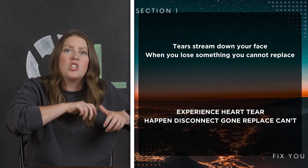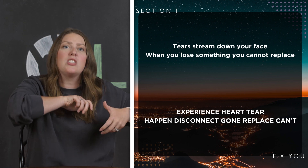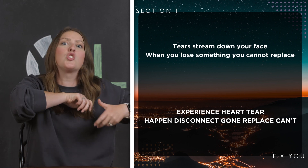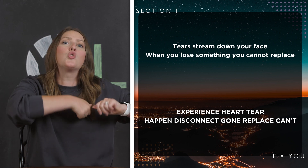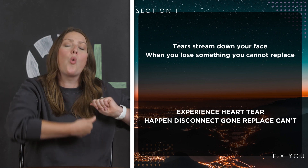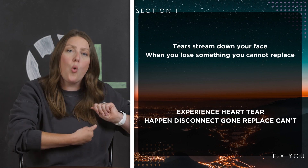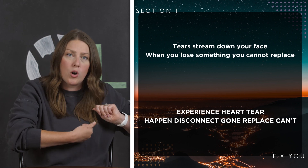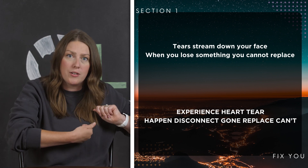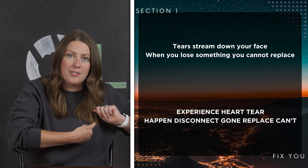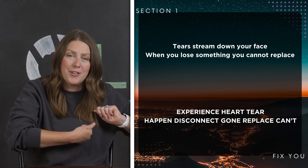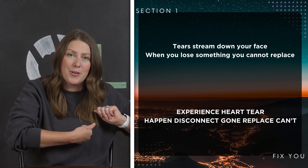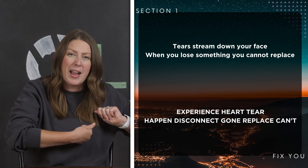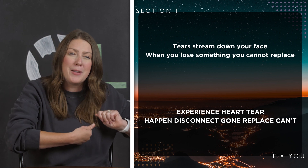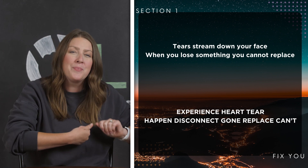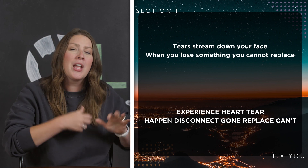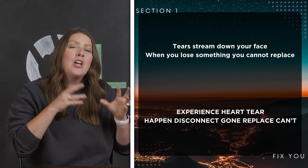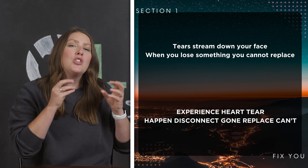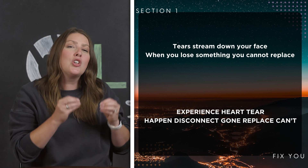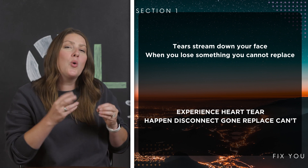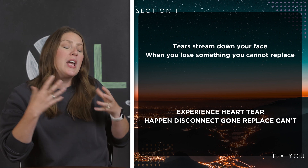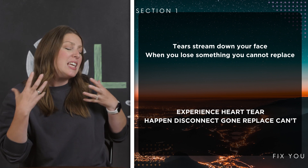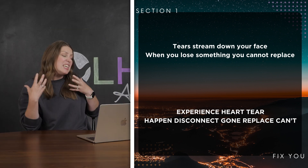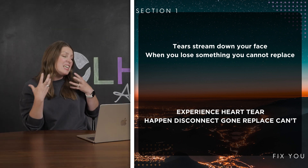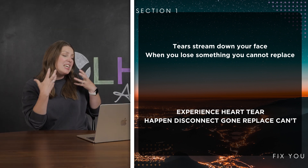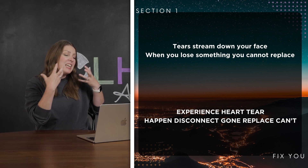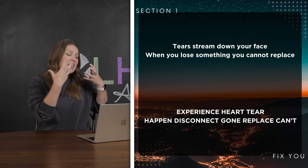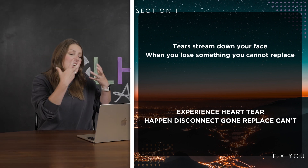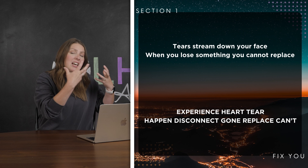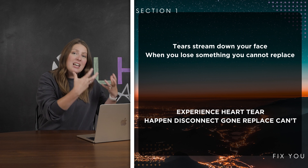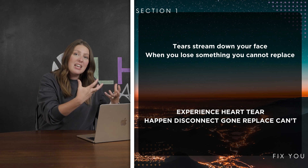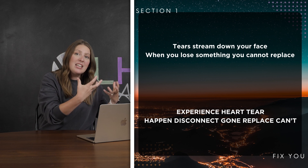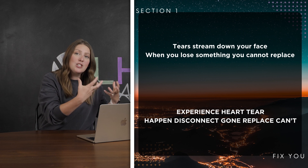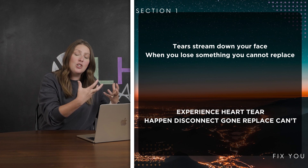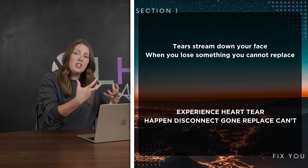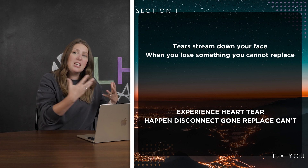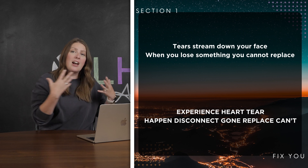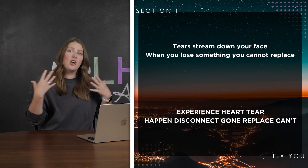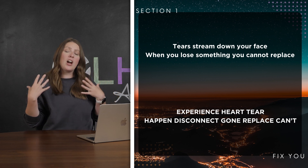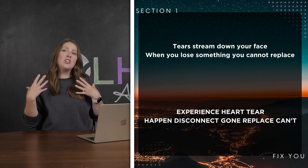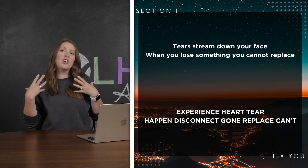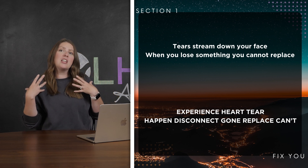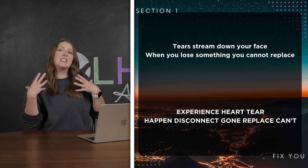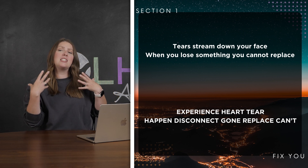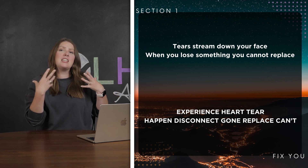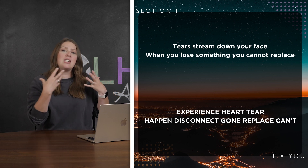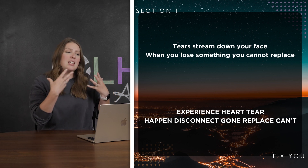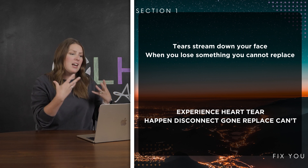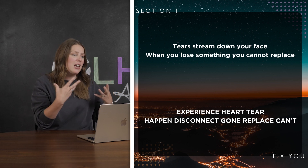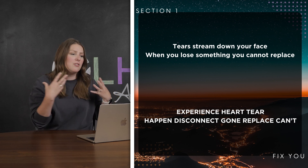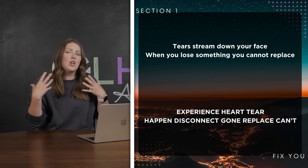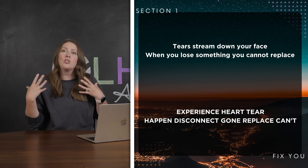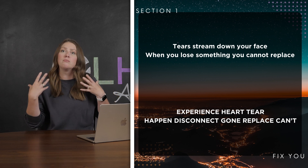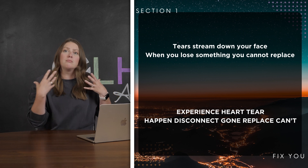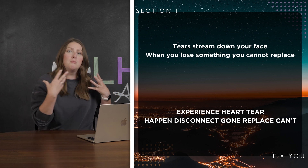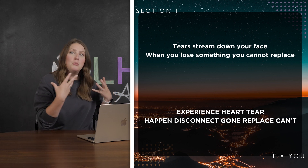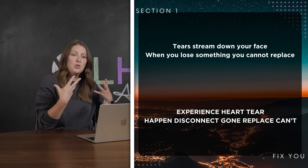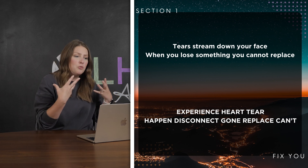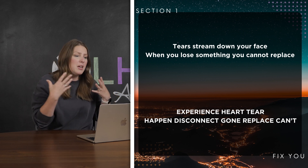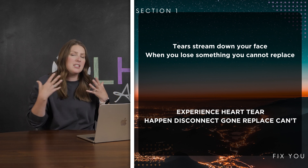It's torn. All right. So he is looking at her and you're going to see that kind of movement,